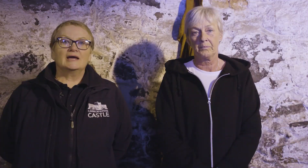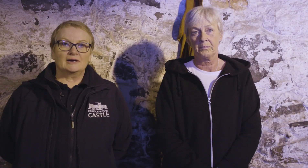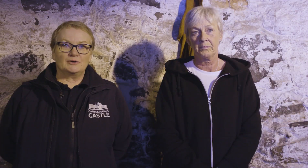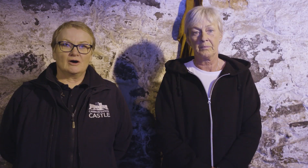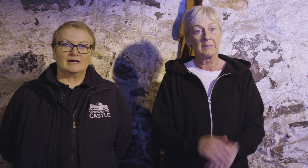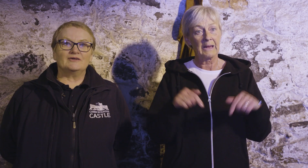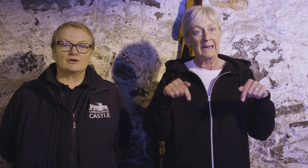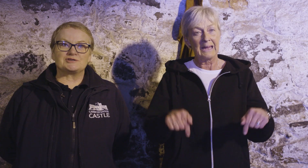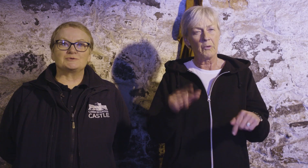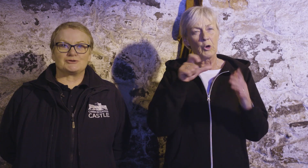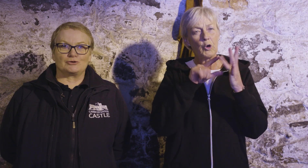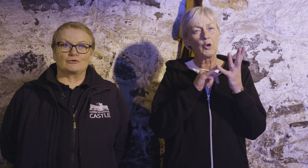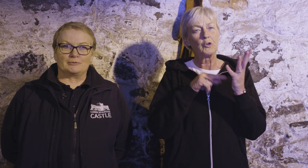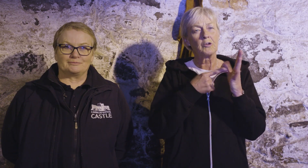Here we are in the constable's strong room.